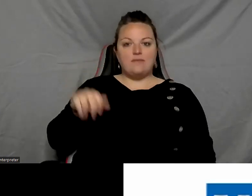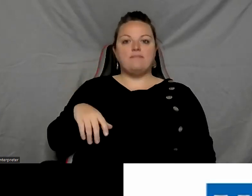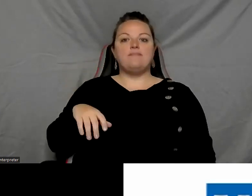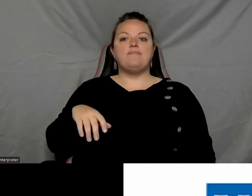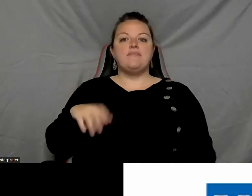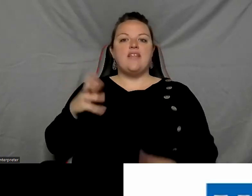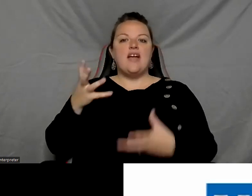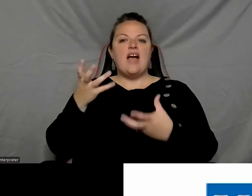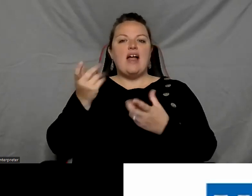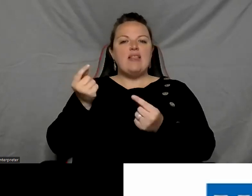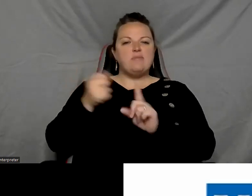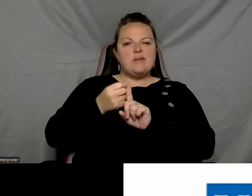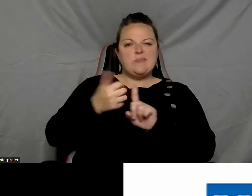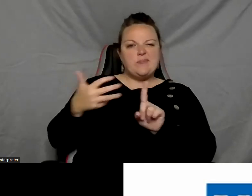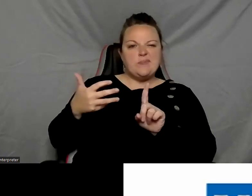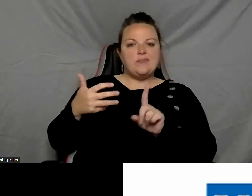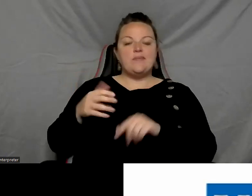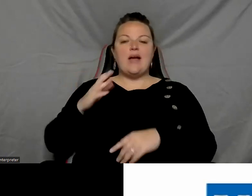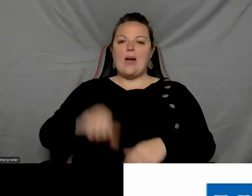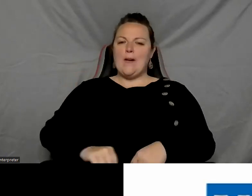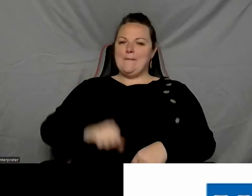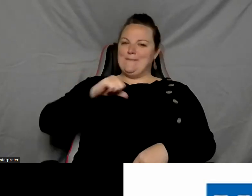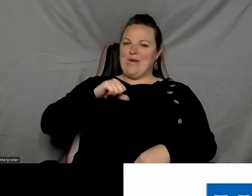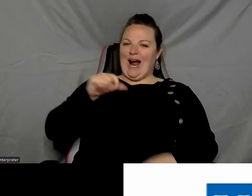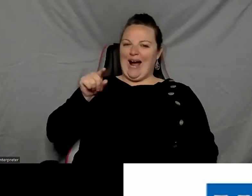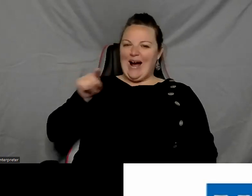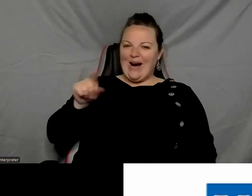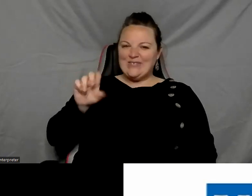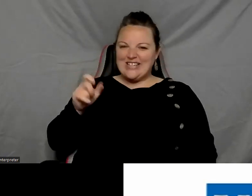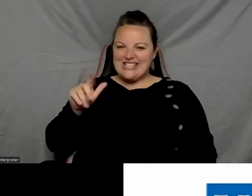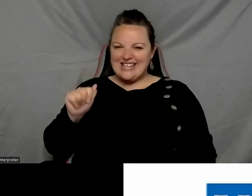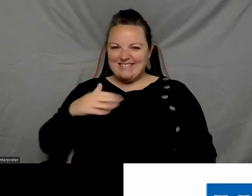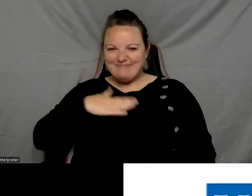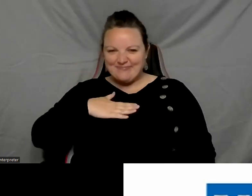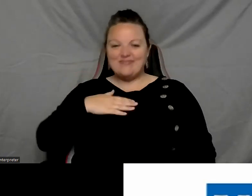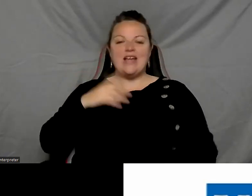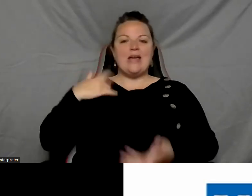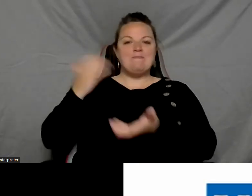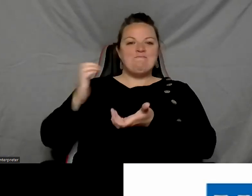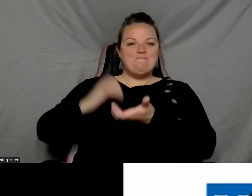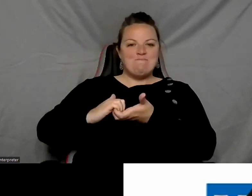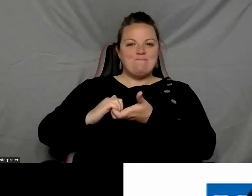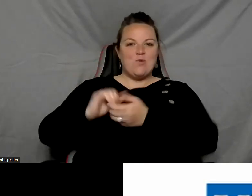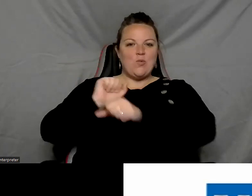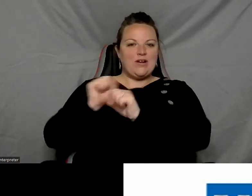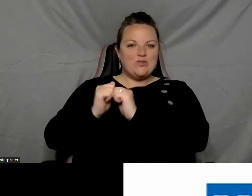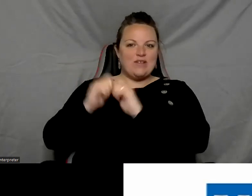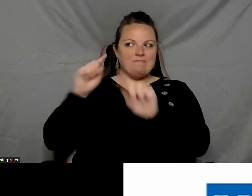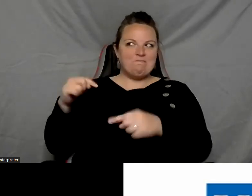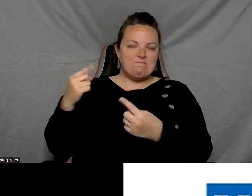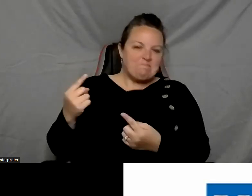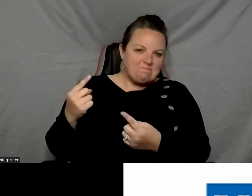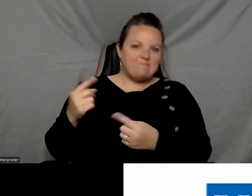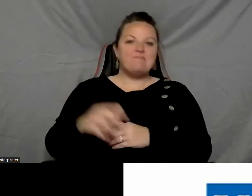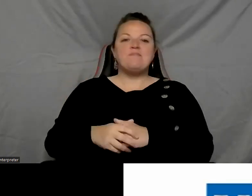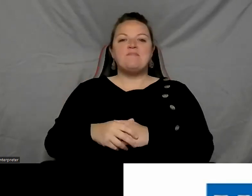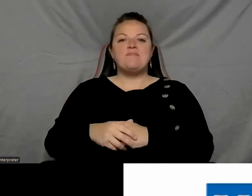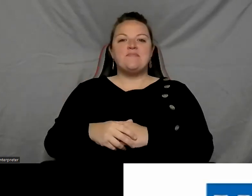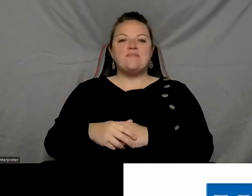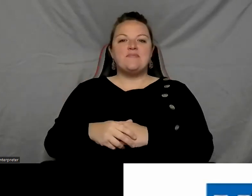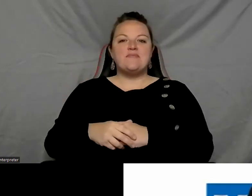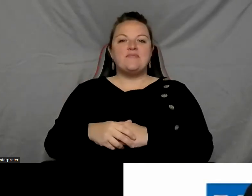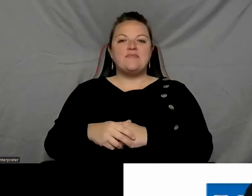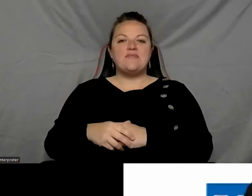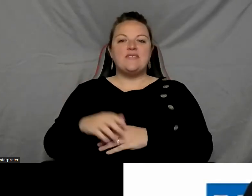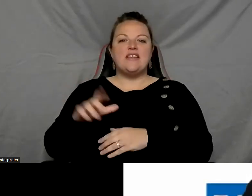about Lexia, I'm so proud of her. I'll be working with her for some time now. High school